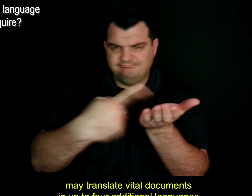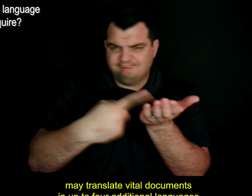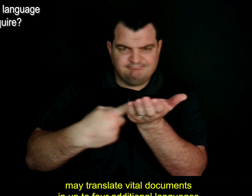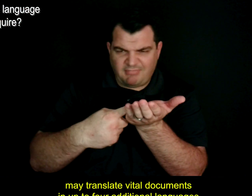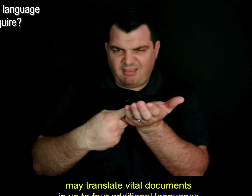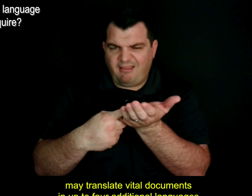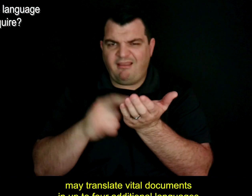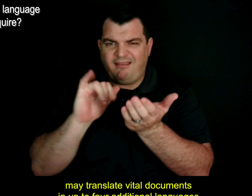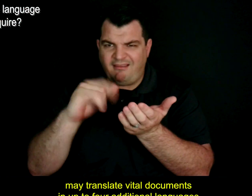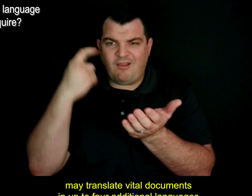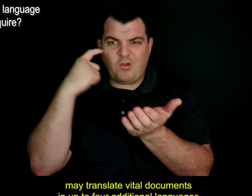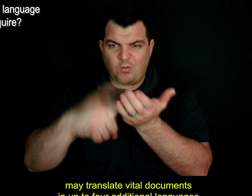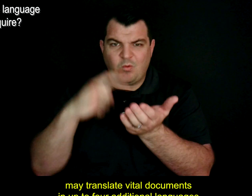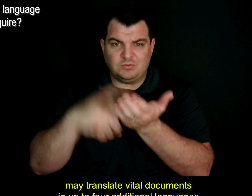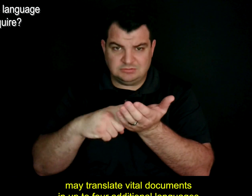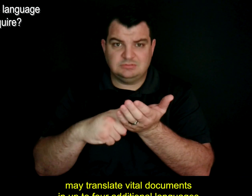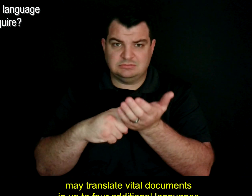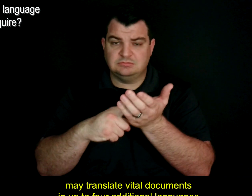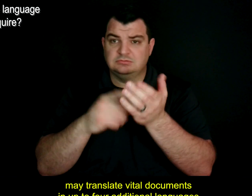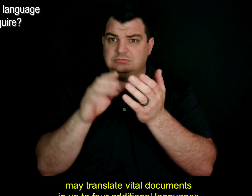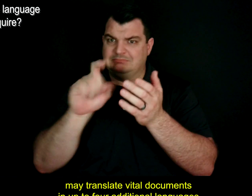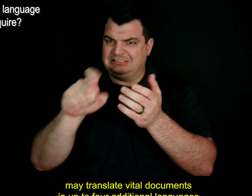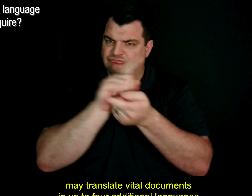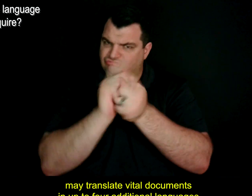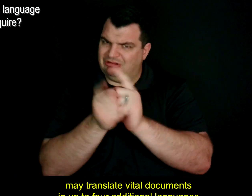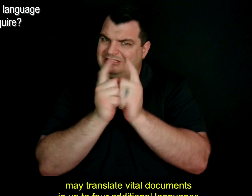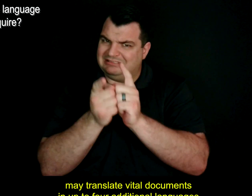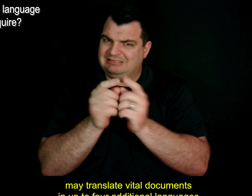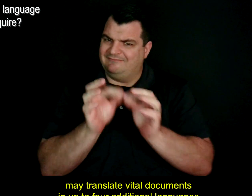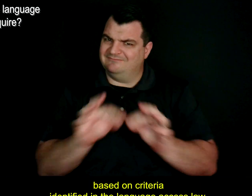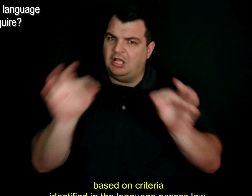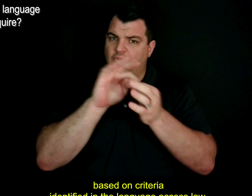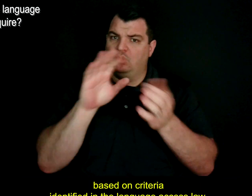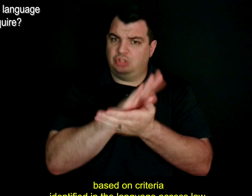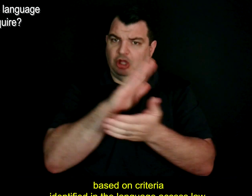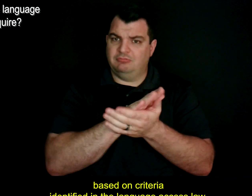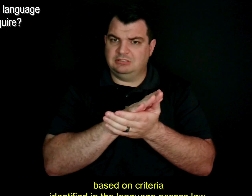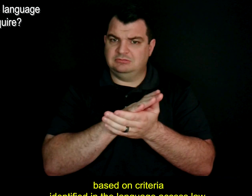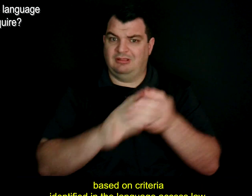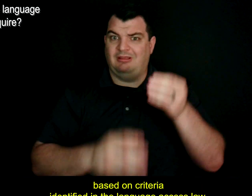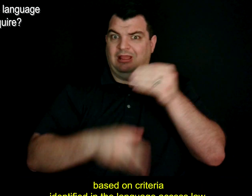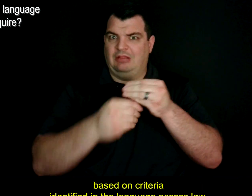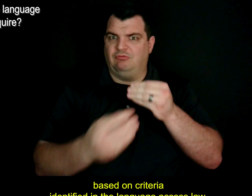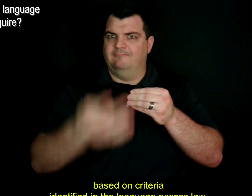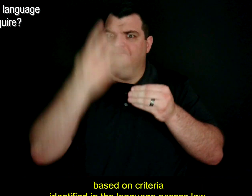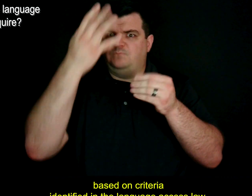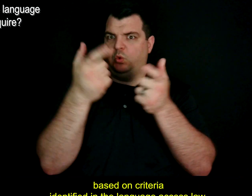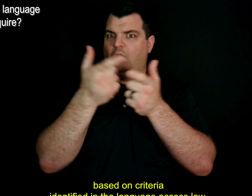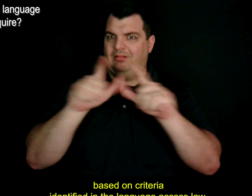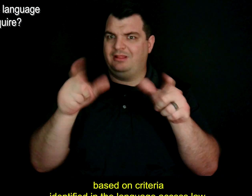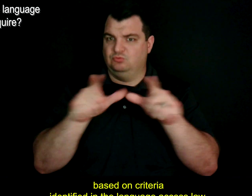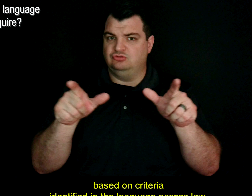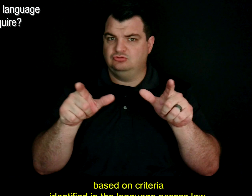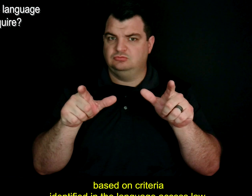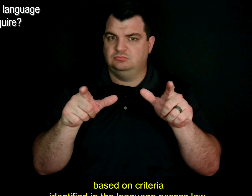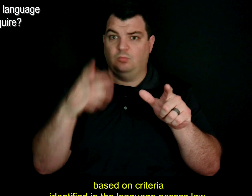may translate vital documents in up to four additional languages based on criteria identified in the language access law.